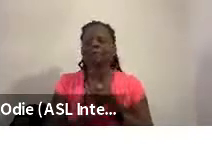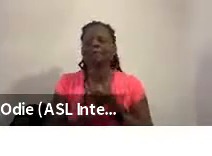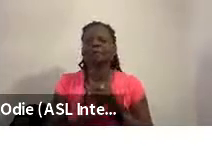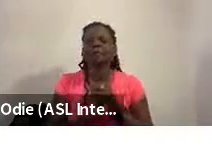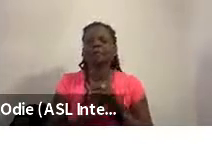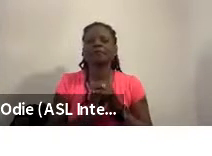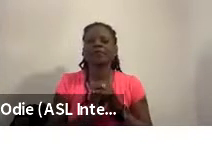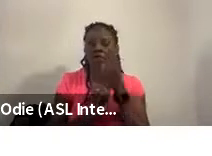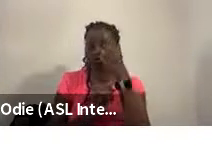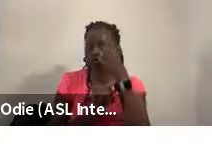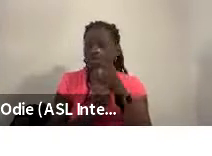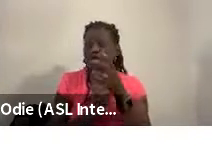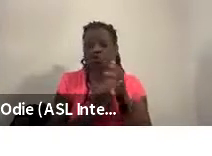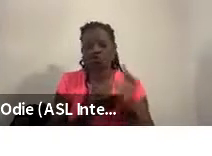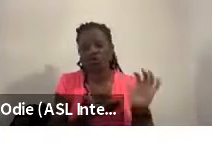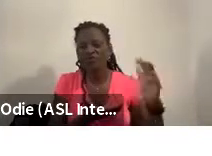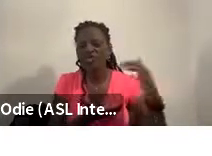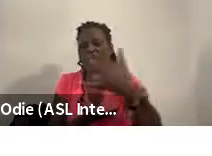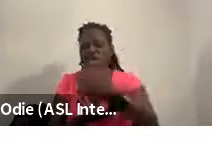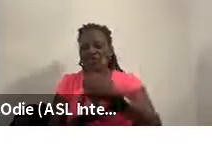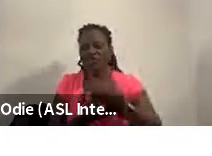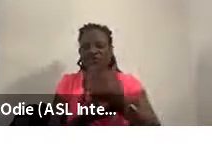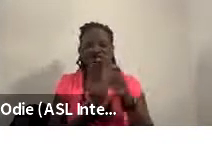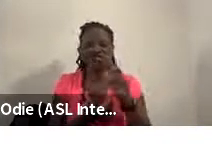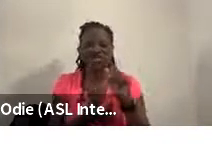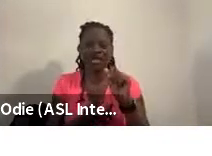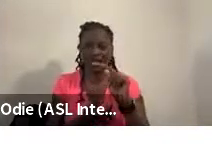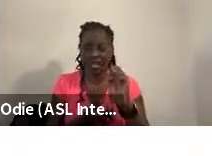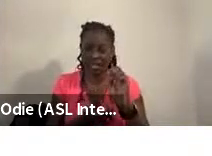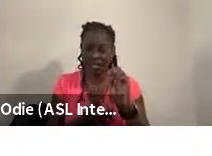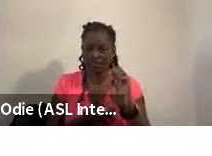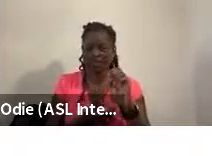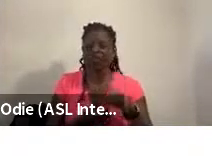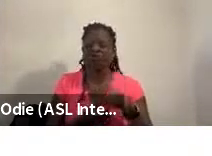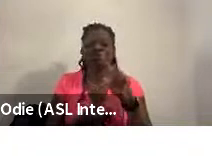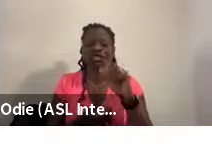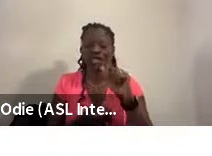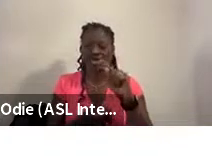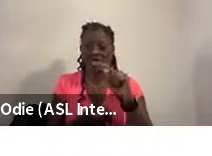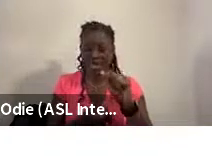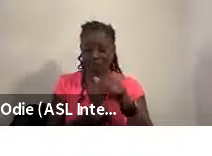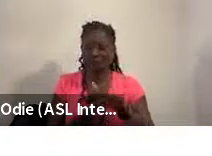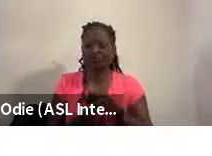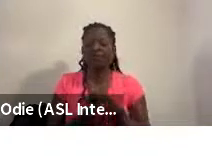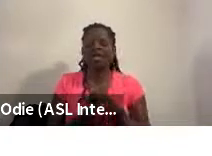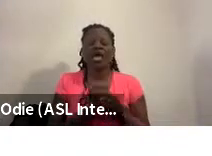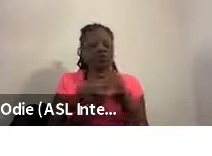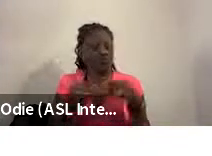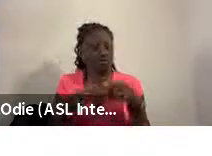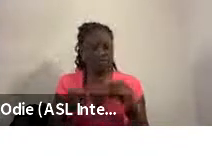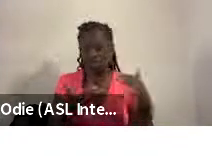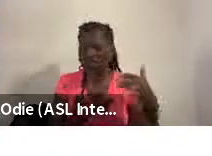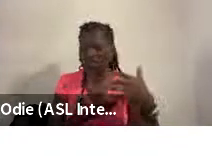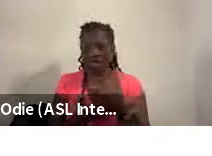It's expected to continue through this month. So what I'm just guessing are just some really high level initial findings. The reason we're focusing on these